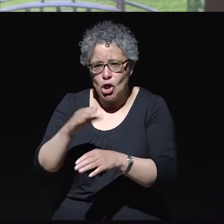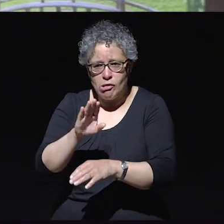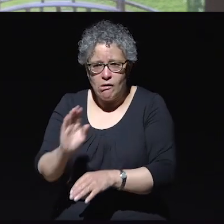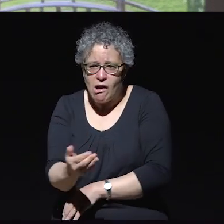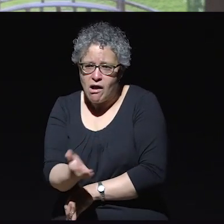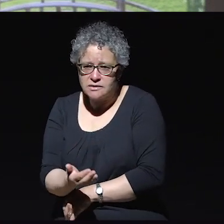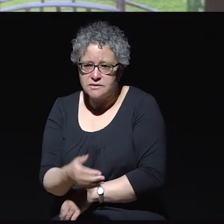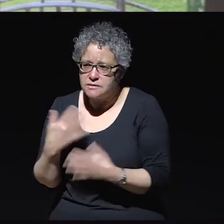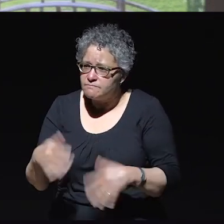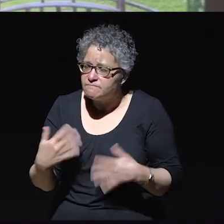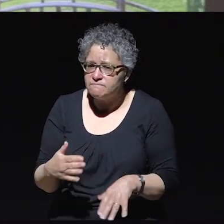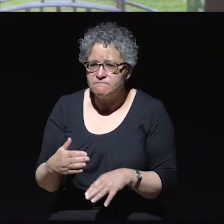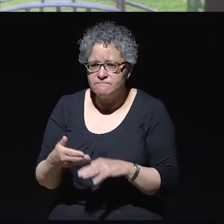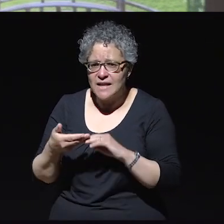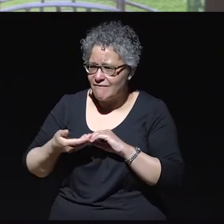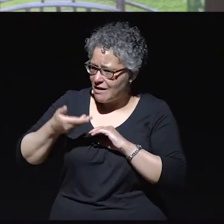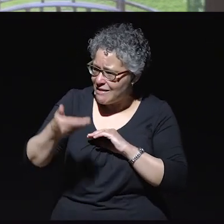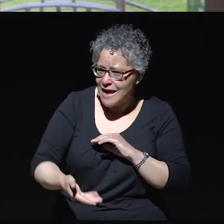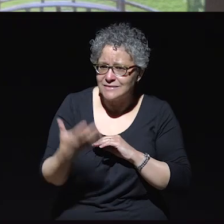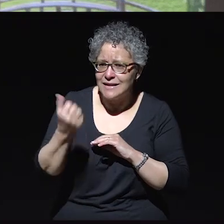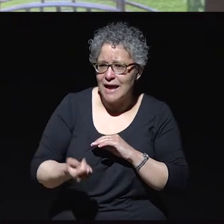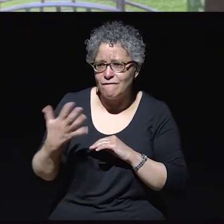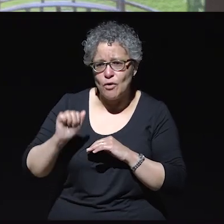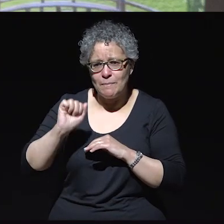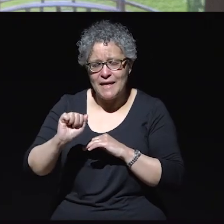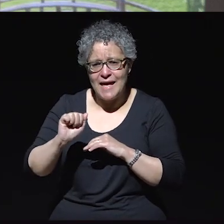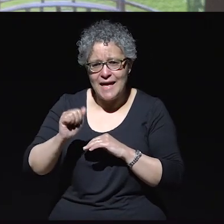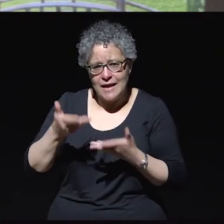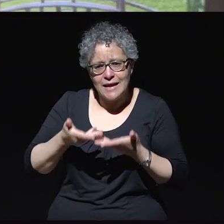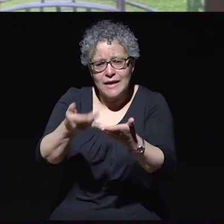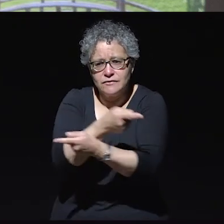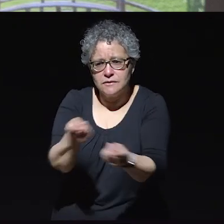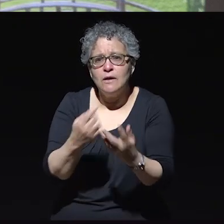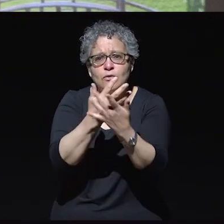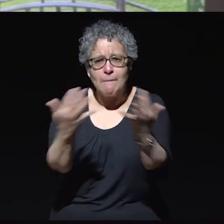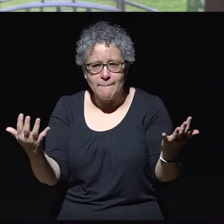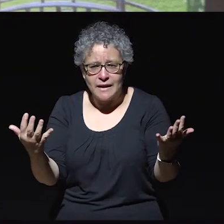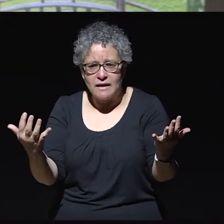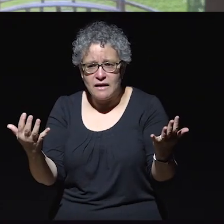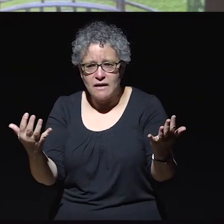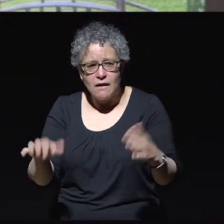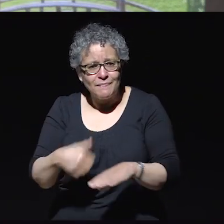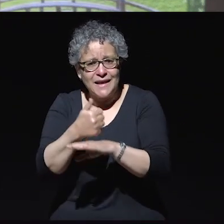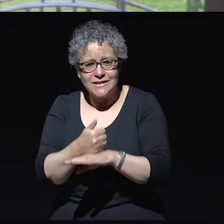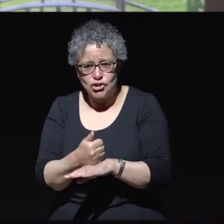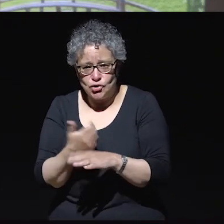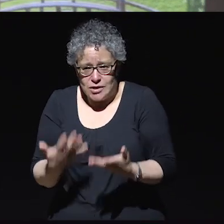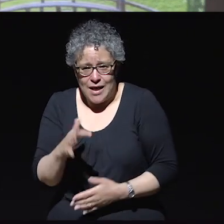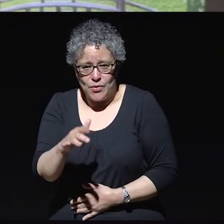and the legacy of their gift to the public in terms of the institution that now exists in San Marino.